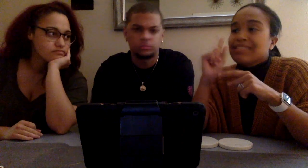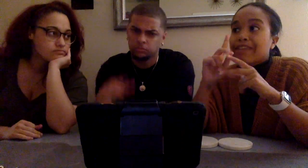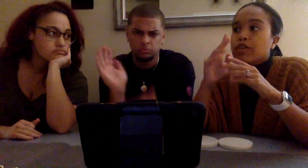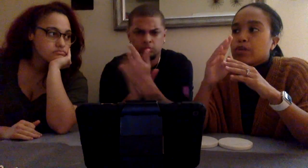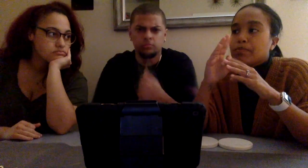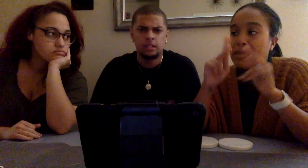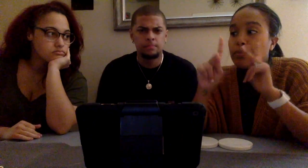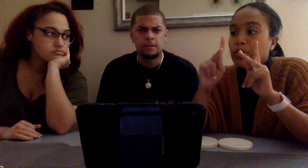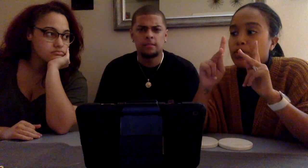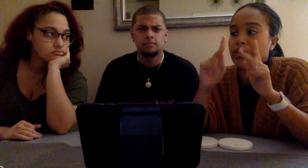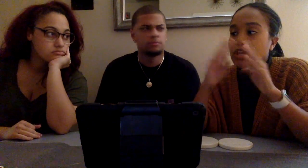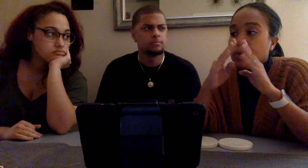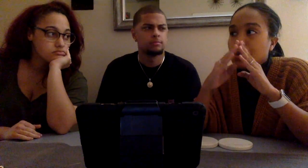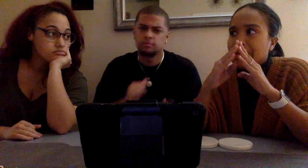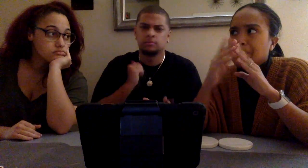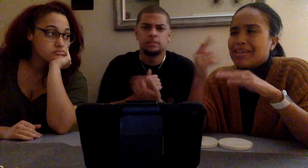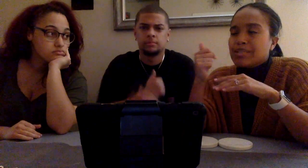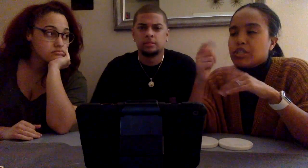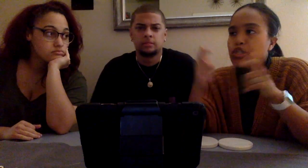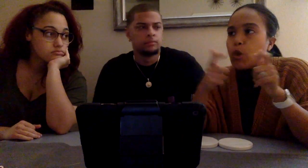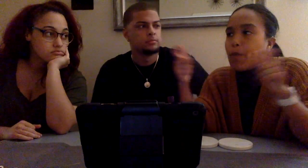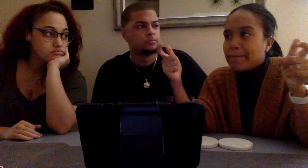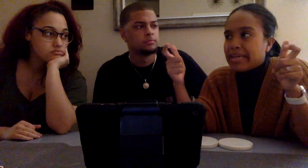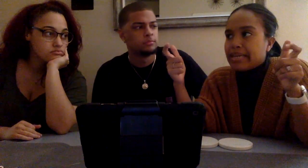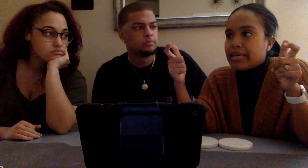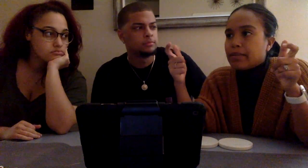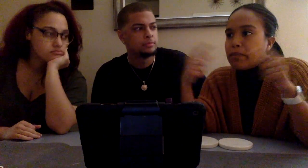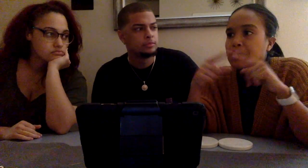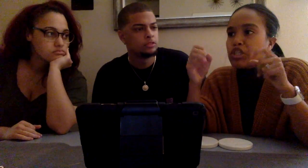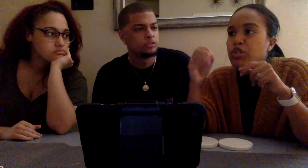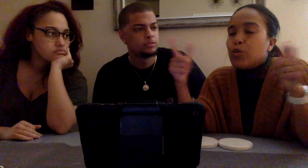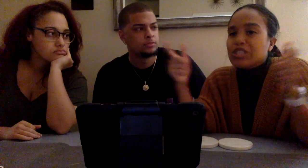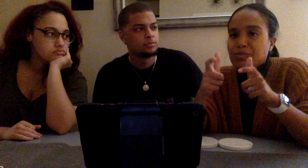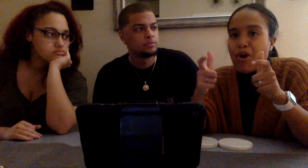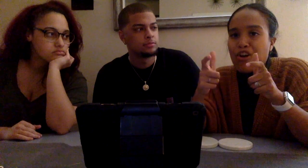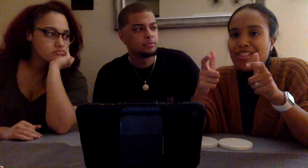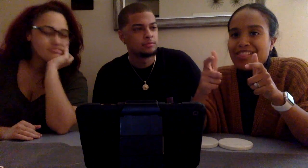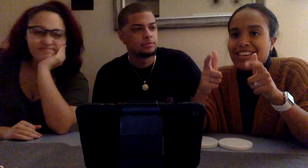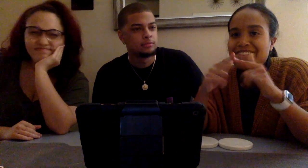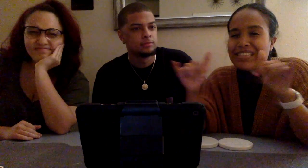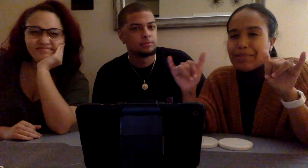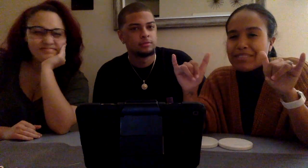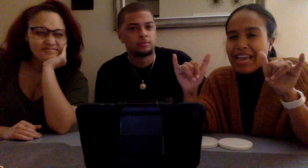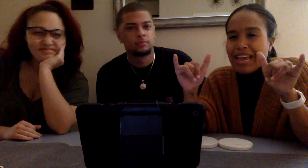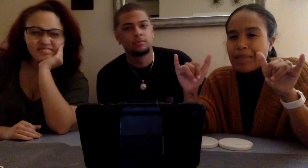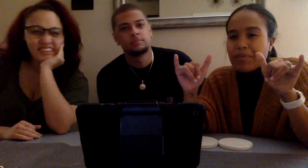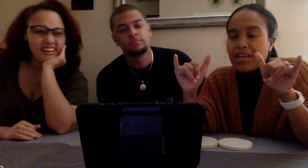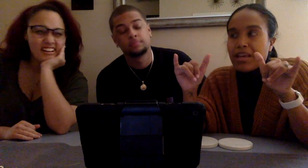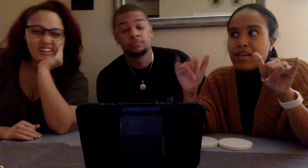the deaf people and the community which is so BIG but at the same time, so SMALL.